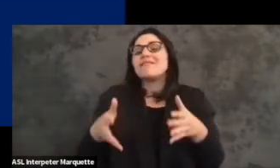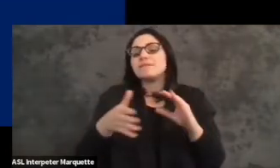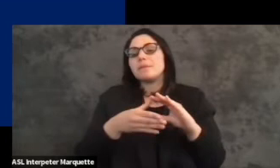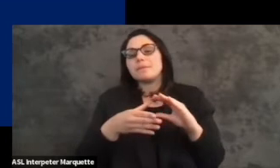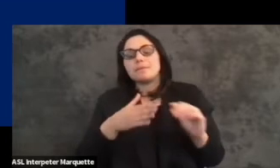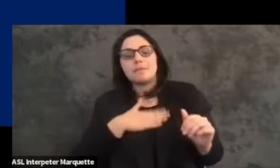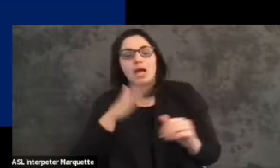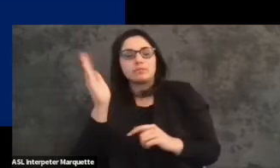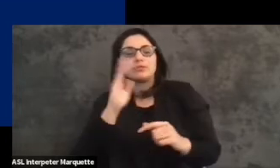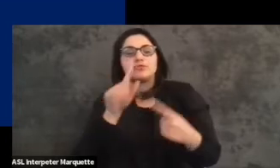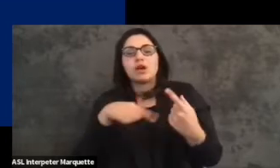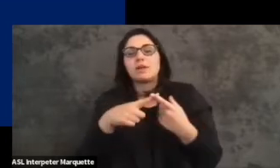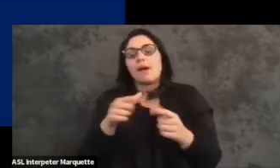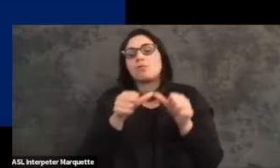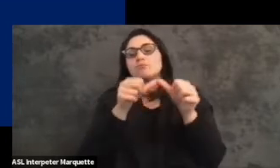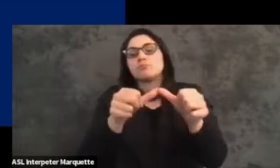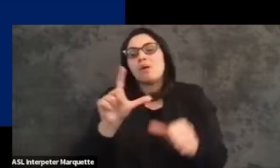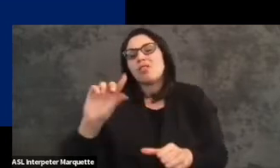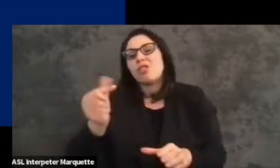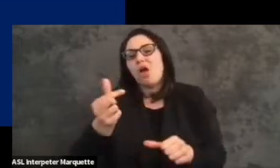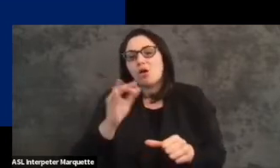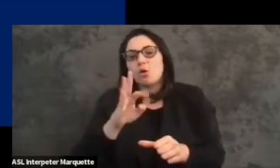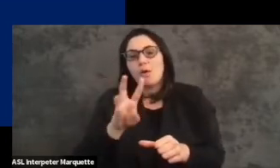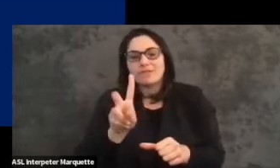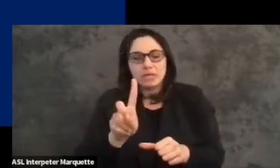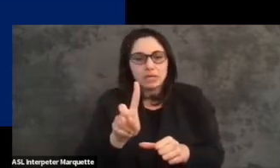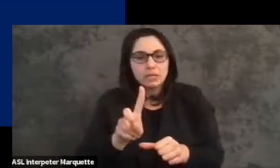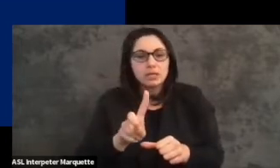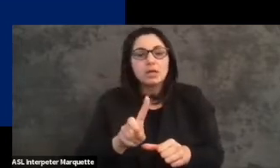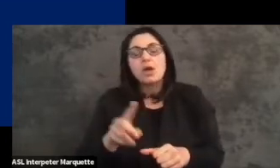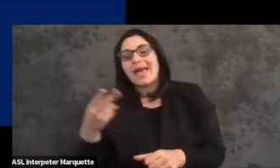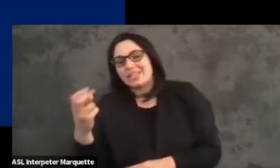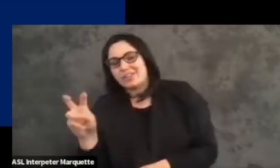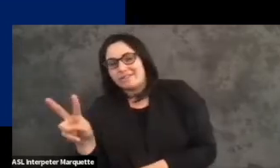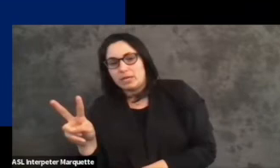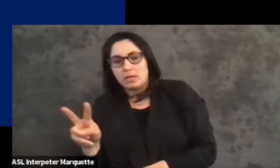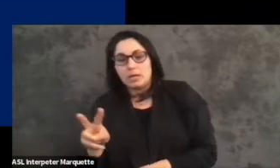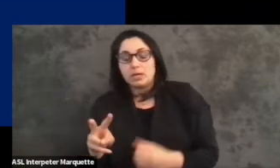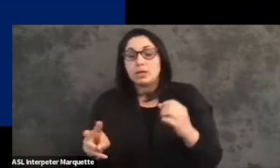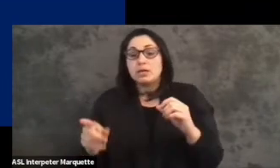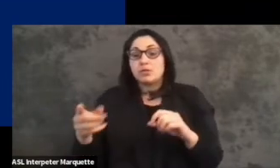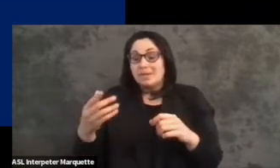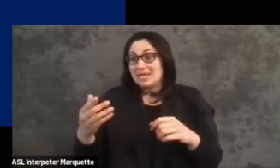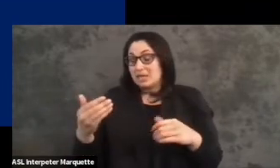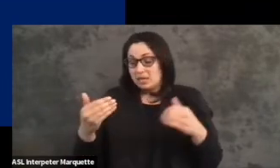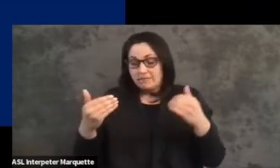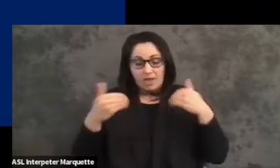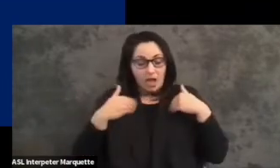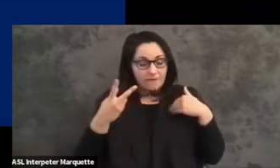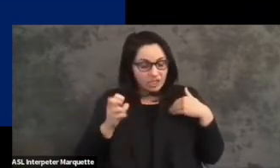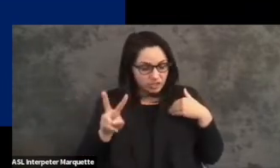for people living with HIV. And for the remainder of my time, I'm going to talk about Long COVID